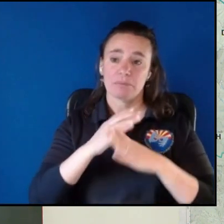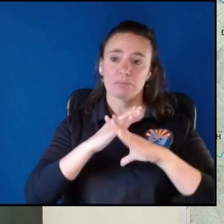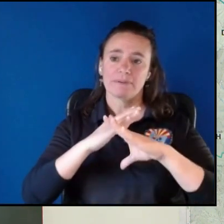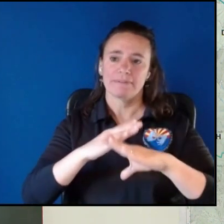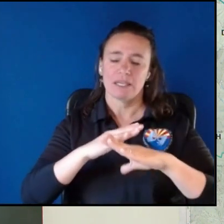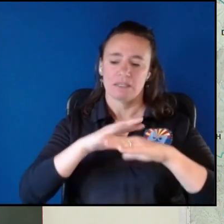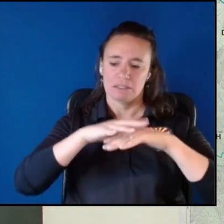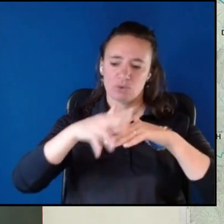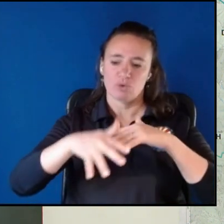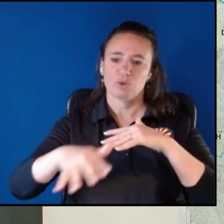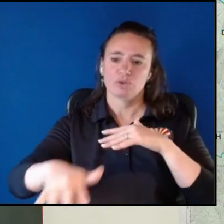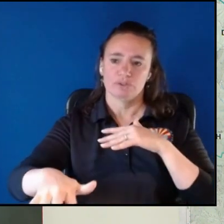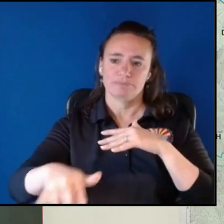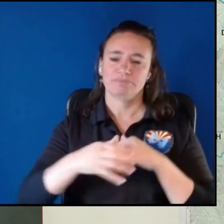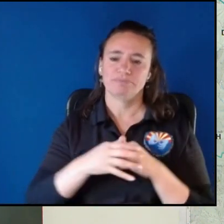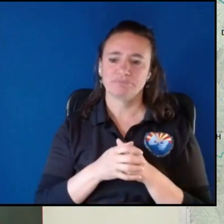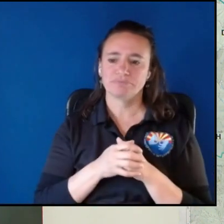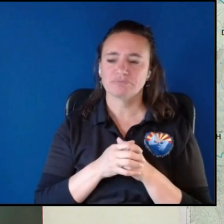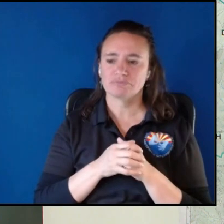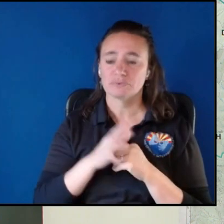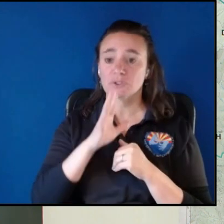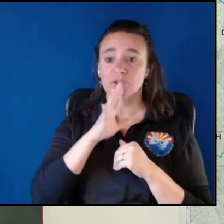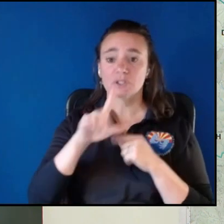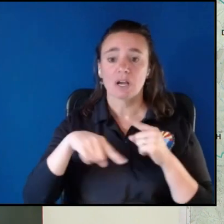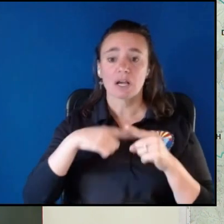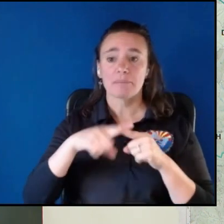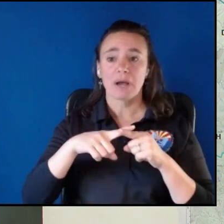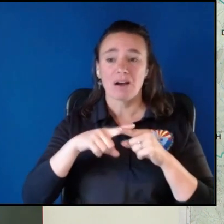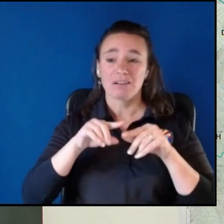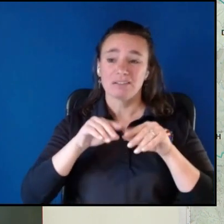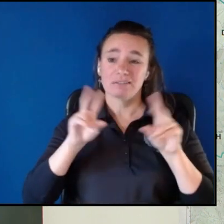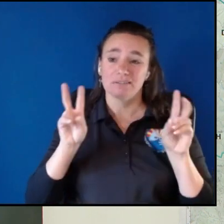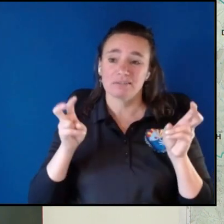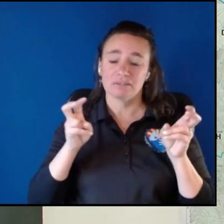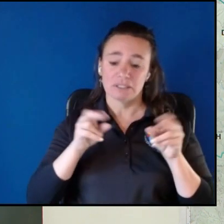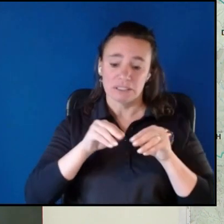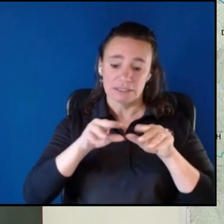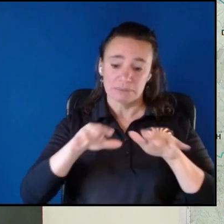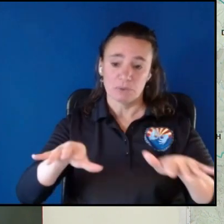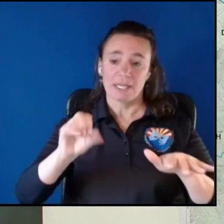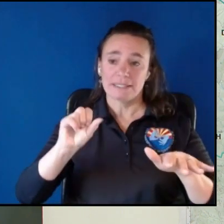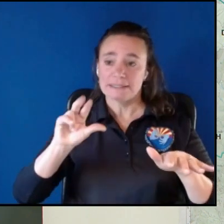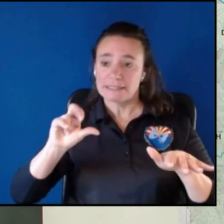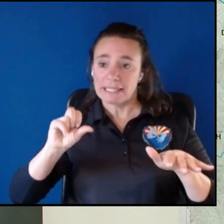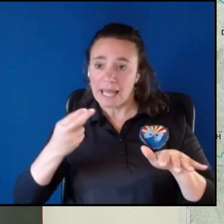So, when we talk about spreading the slash, as the water falls and it hits those, it kind of breaks up into smaller pellets